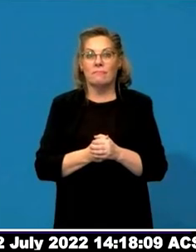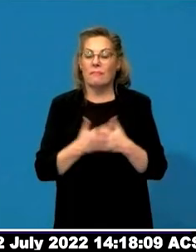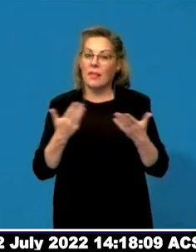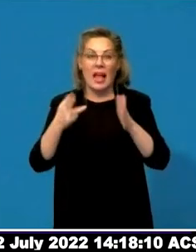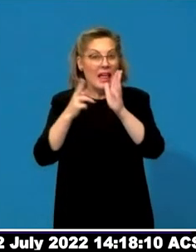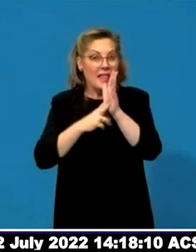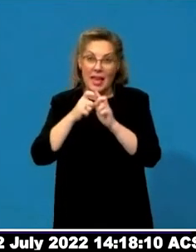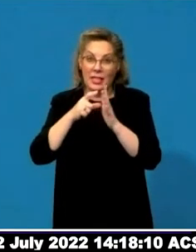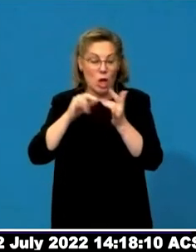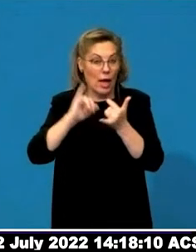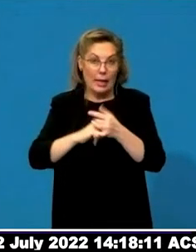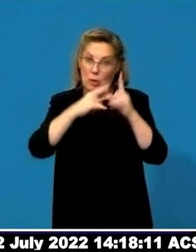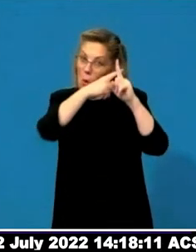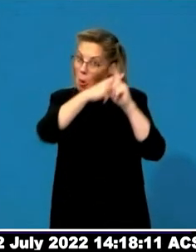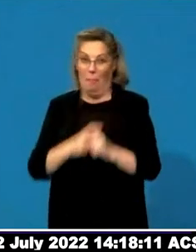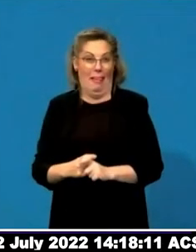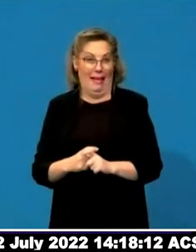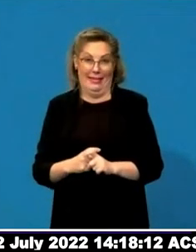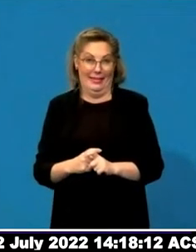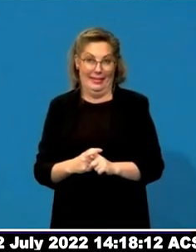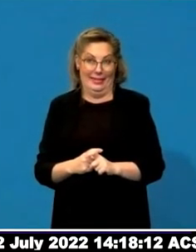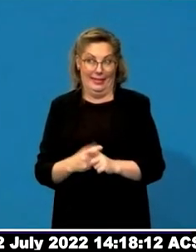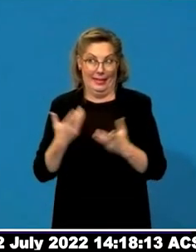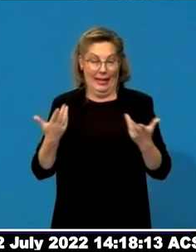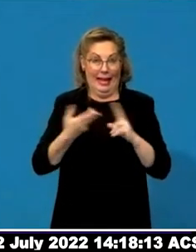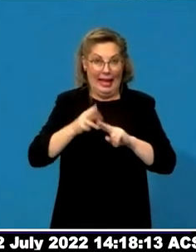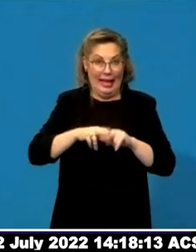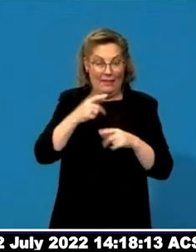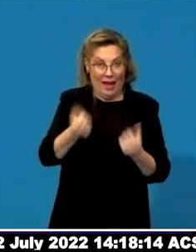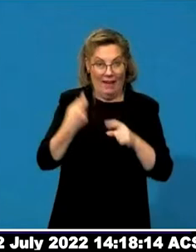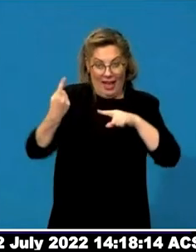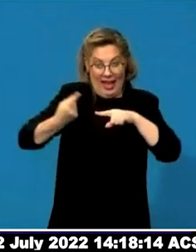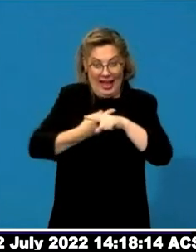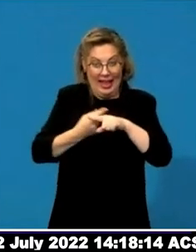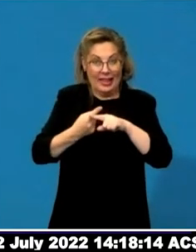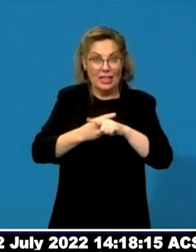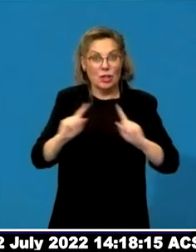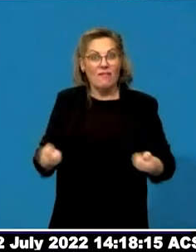I mean, it's hard for people with English as a first language. You don't need to persuade me that it's complicated. MS McRAE: Yeah.